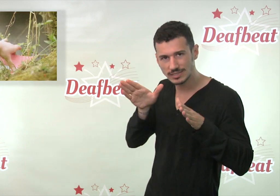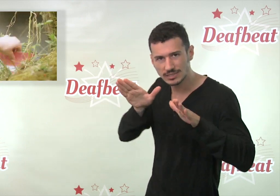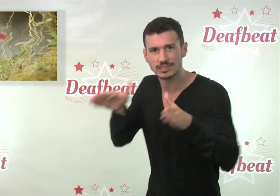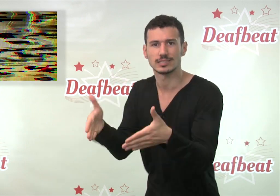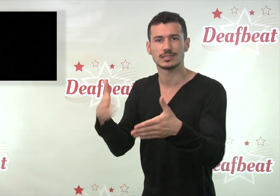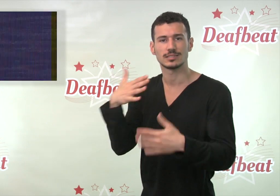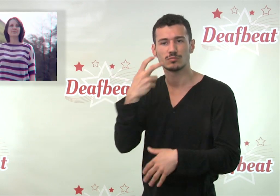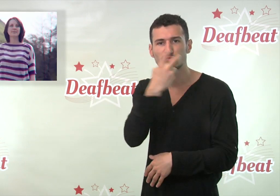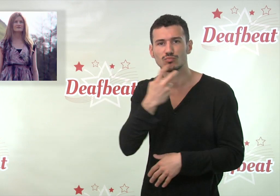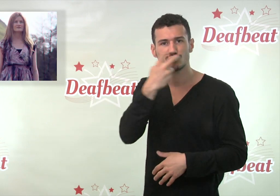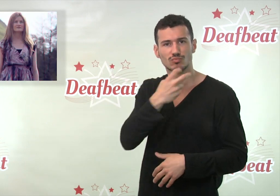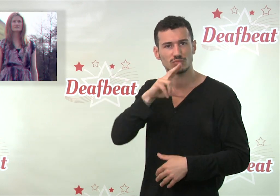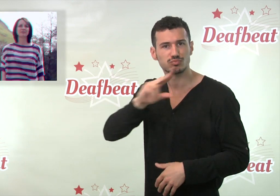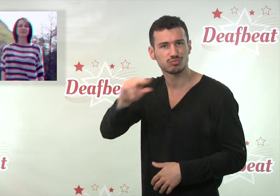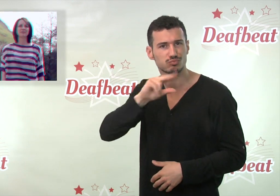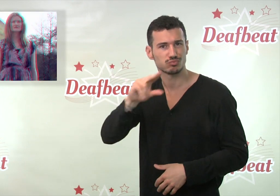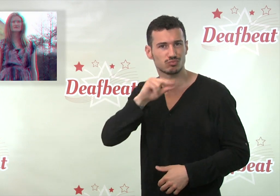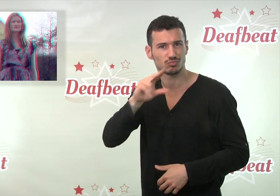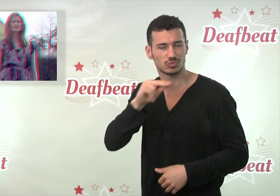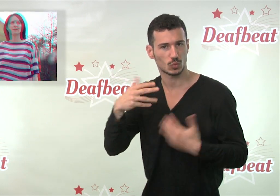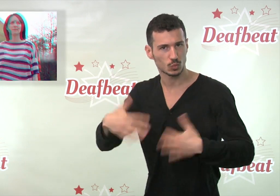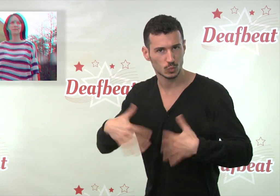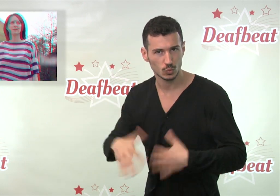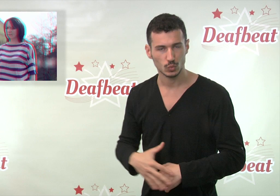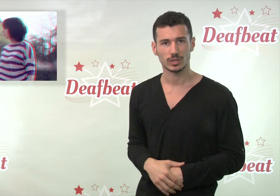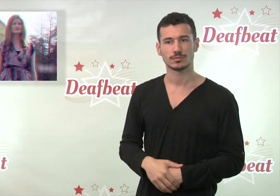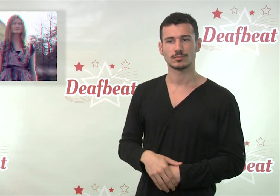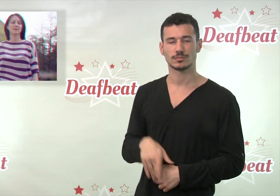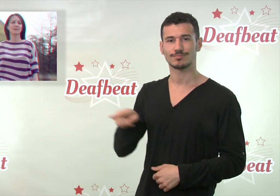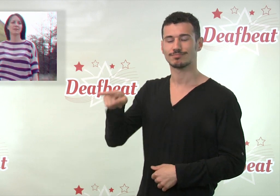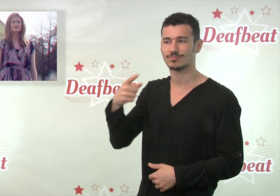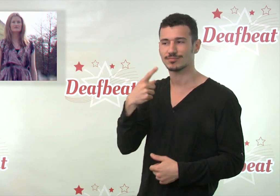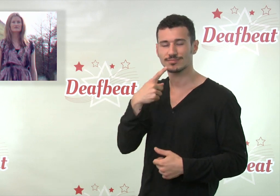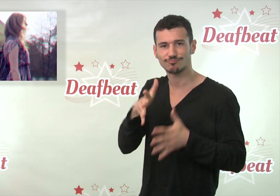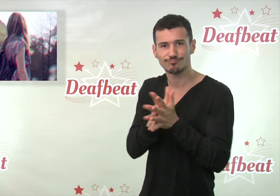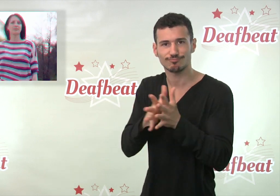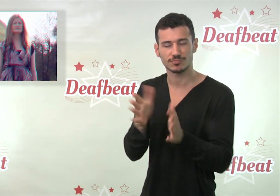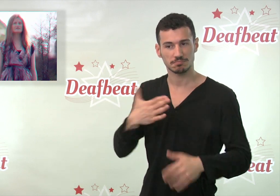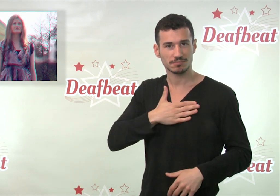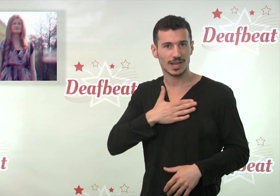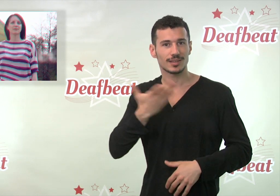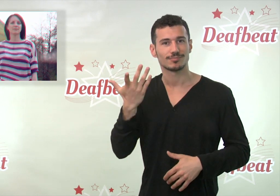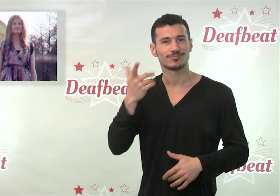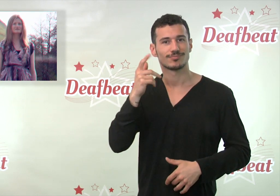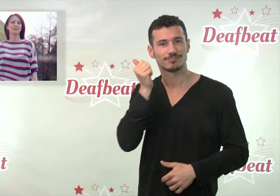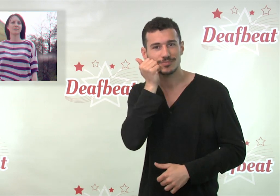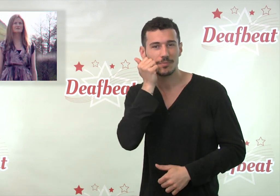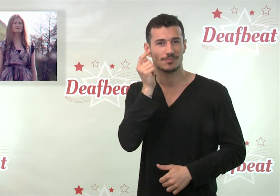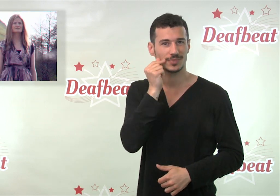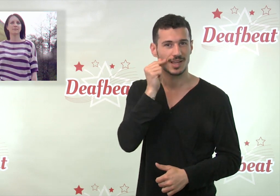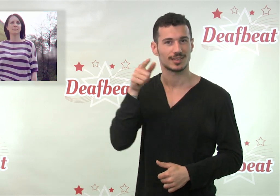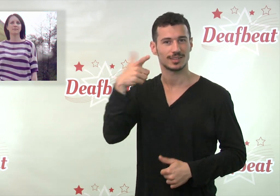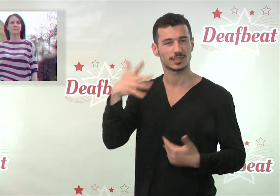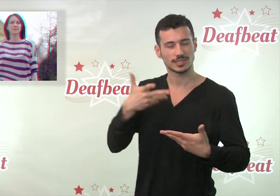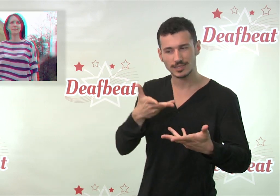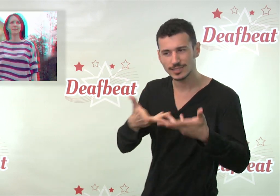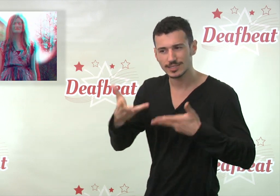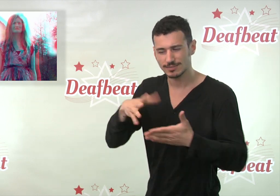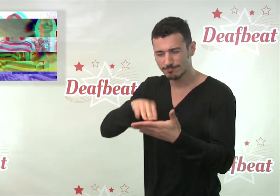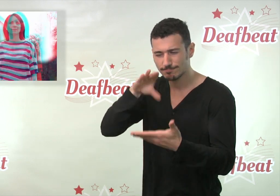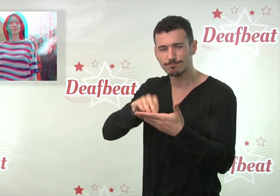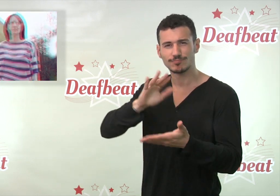from learning sign language and the focus was on spoken language, and how hard her parents